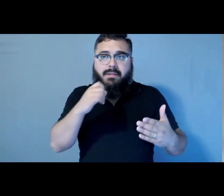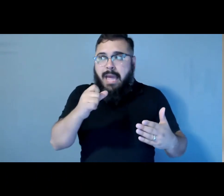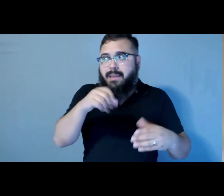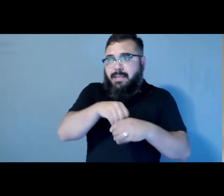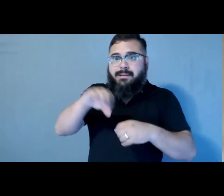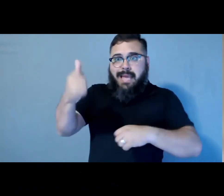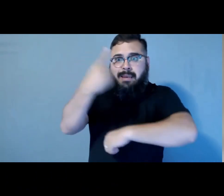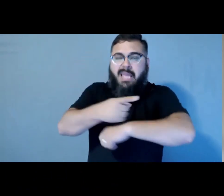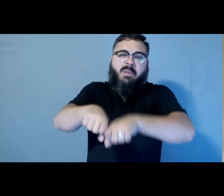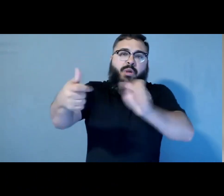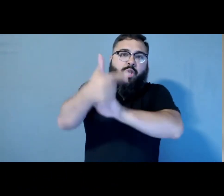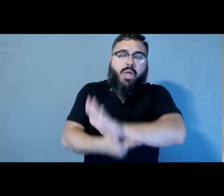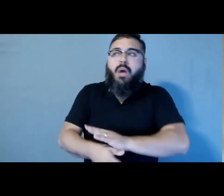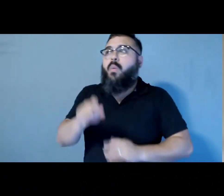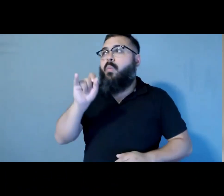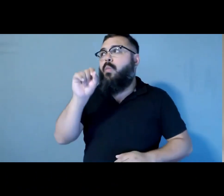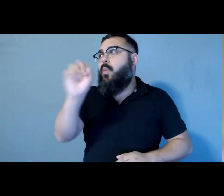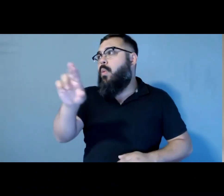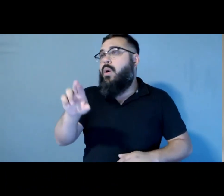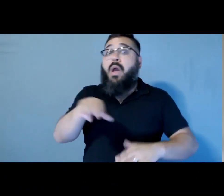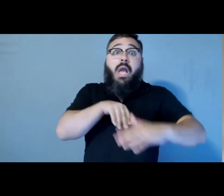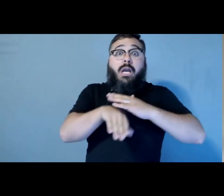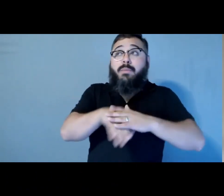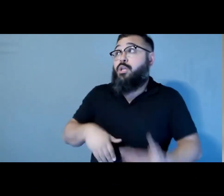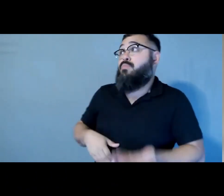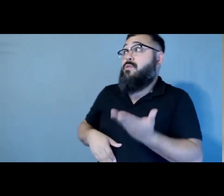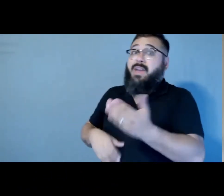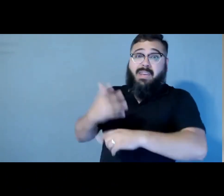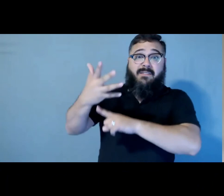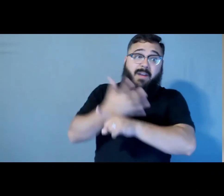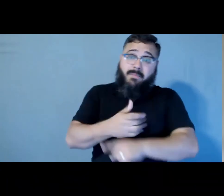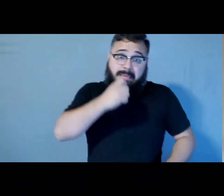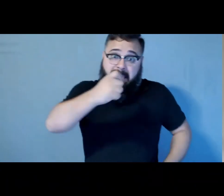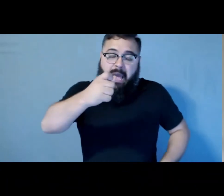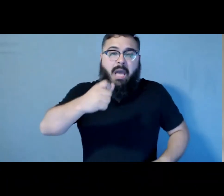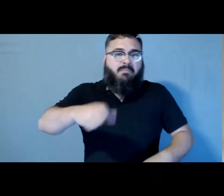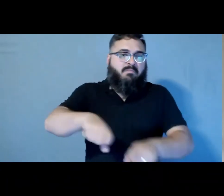or an accommodation is it provided in five months, then they break the law, there's no like deadline or rule